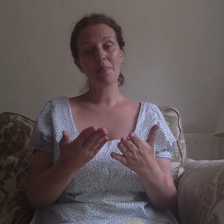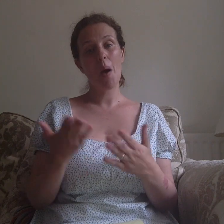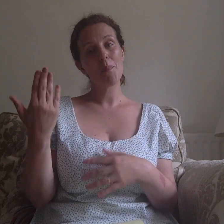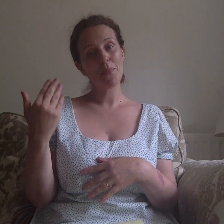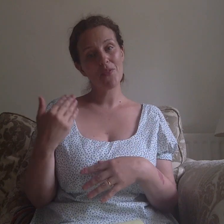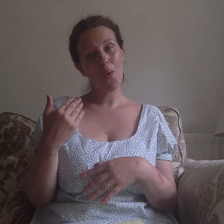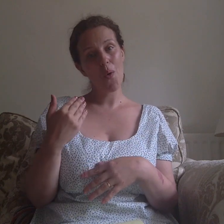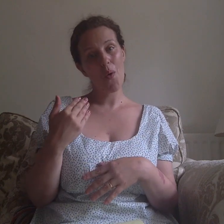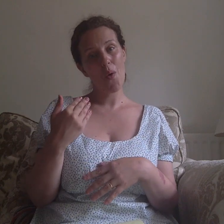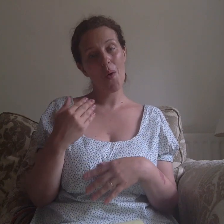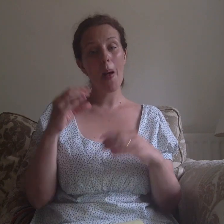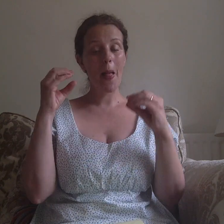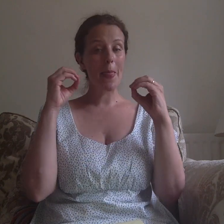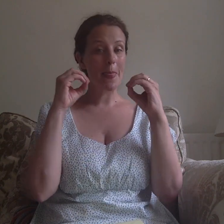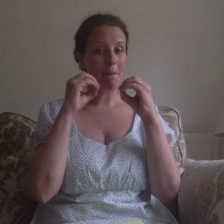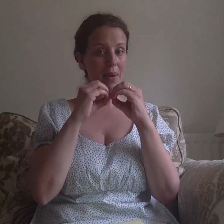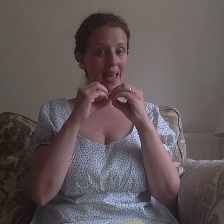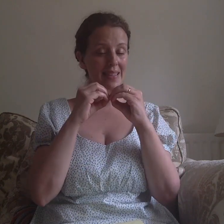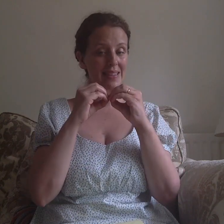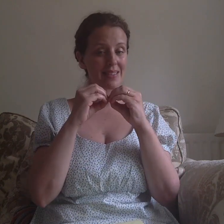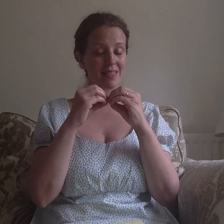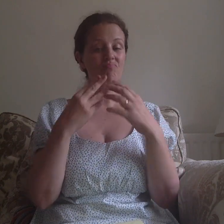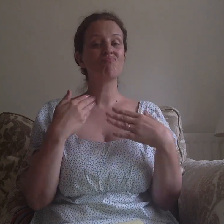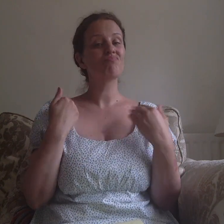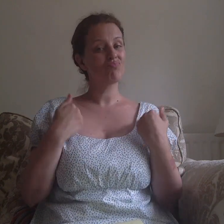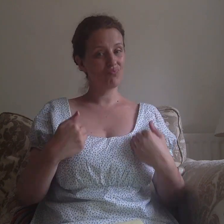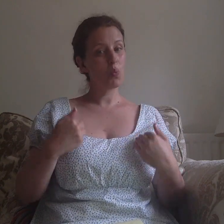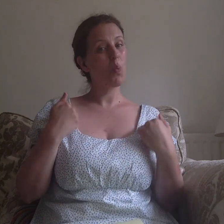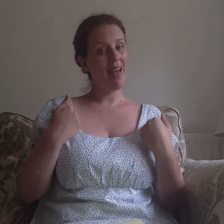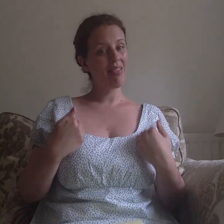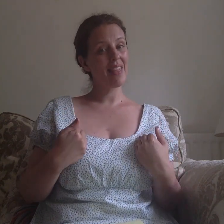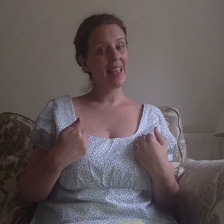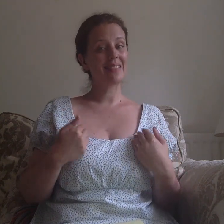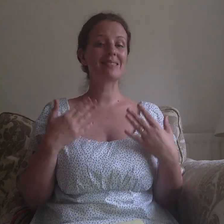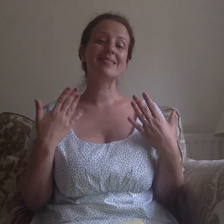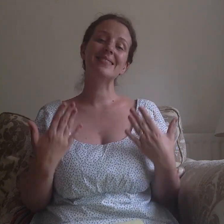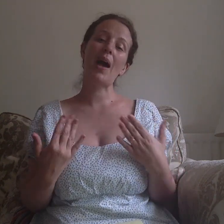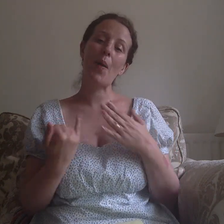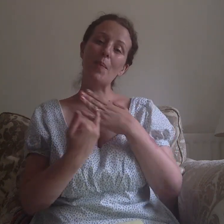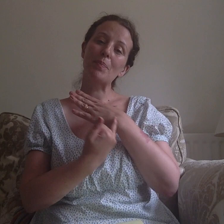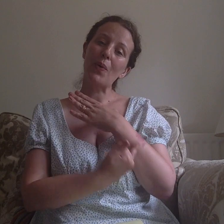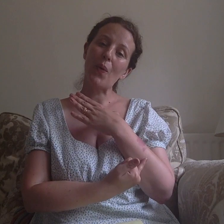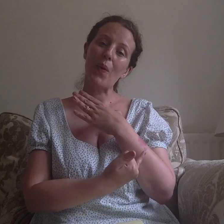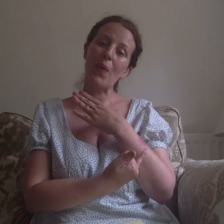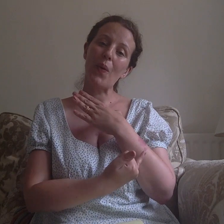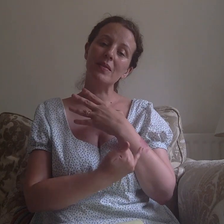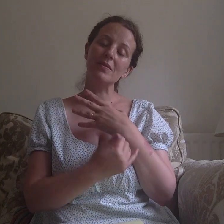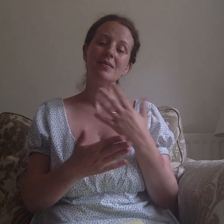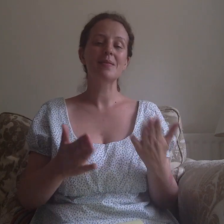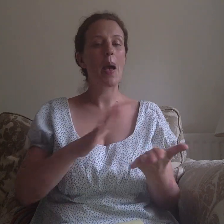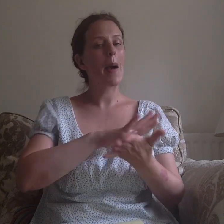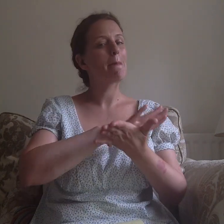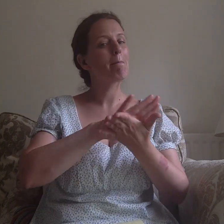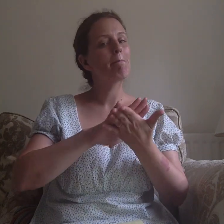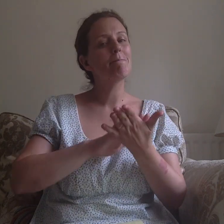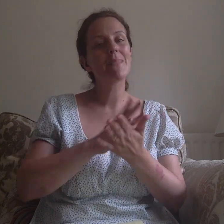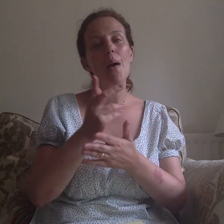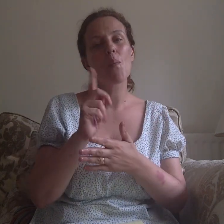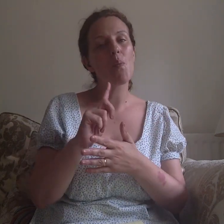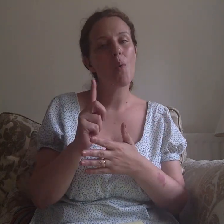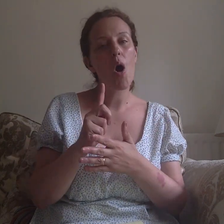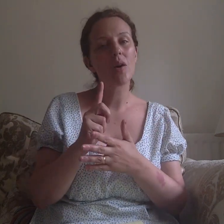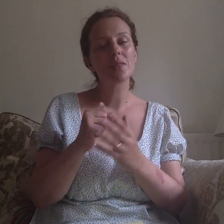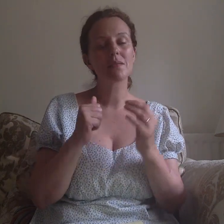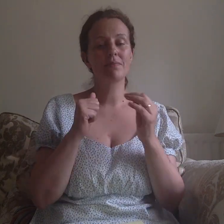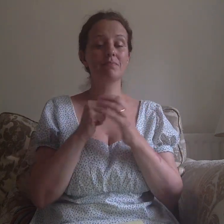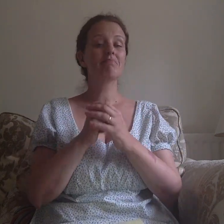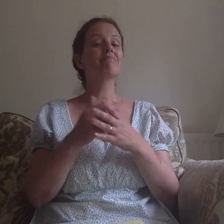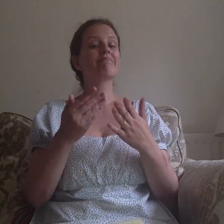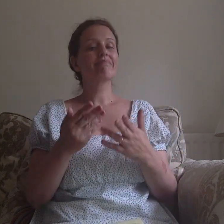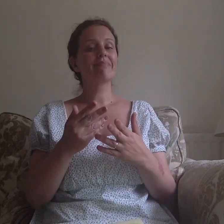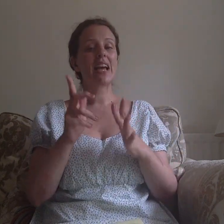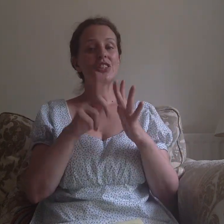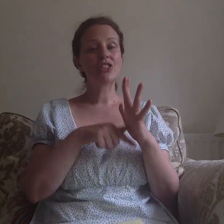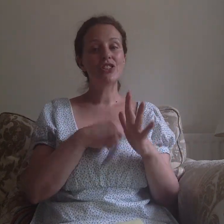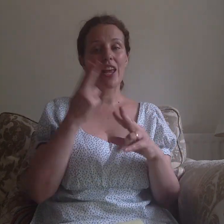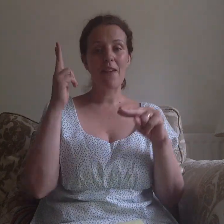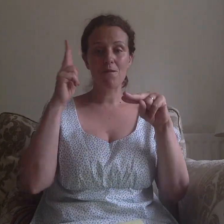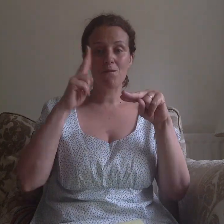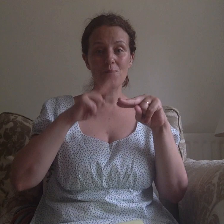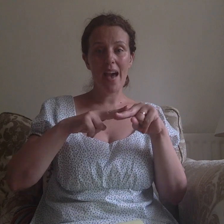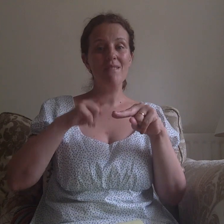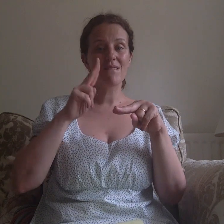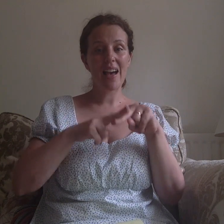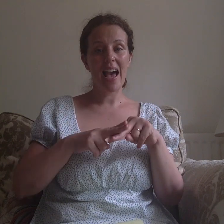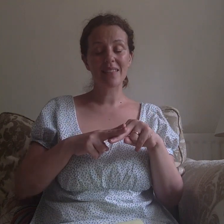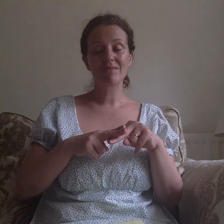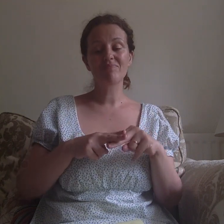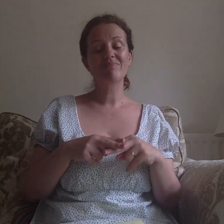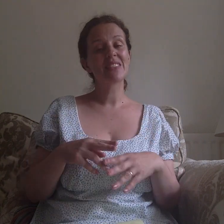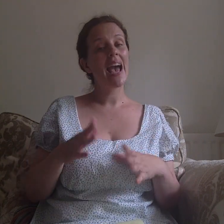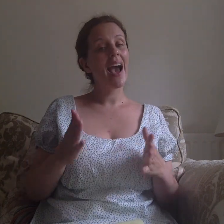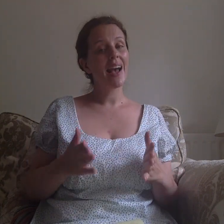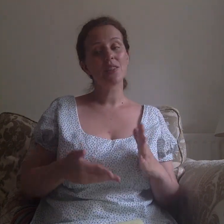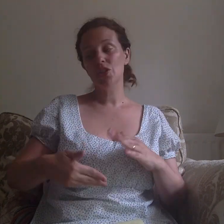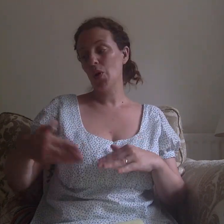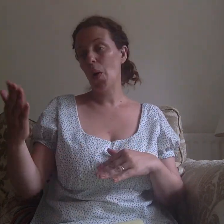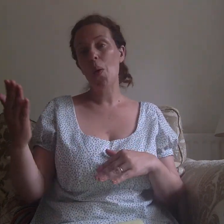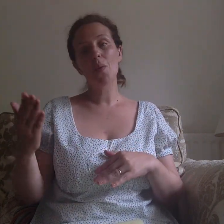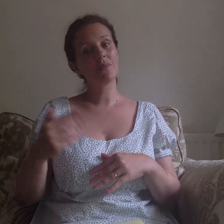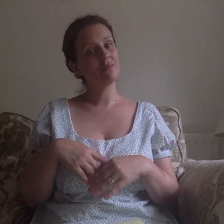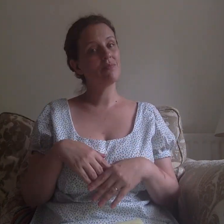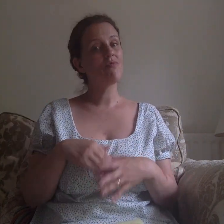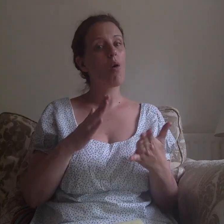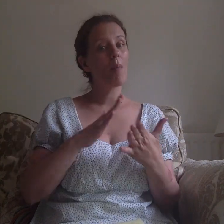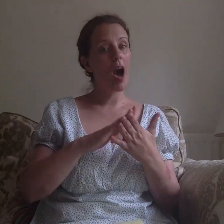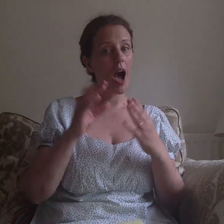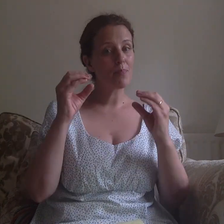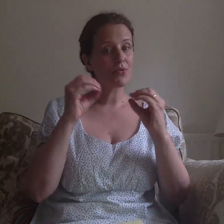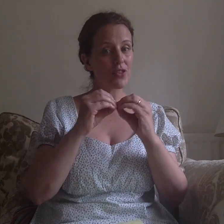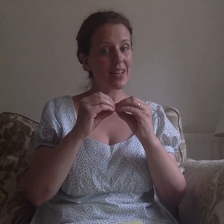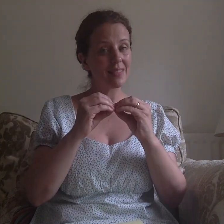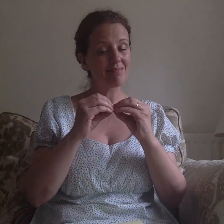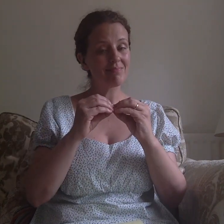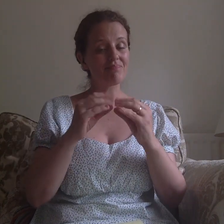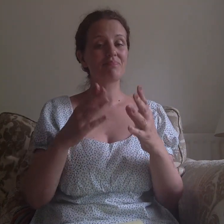Now before the Bates were wealthy but now poor, it meant that Jane Fairfax had to leave Highbury.